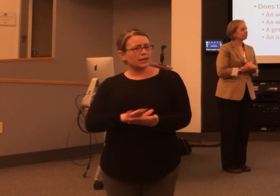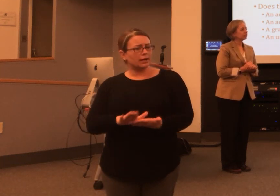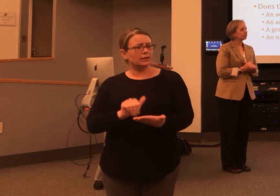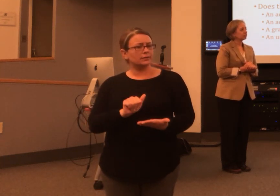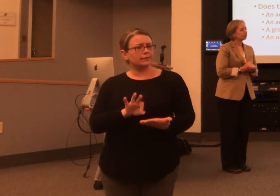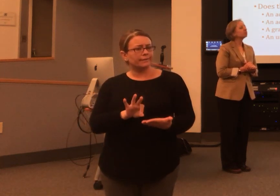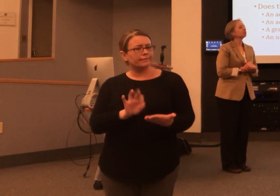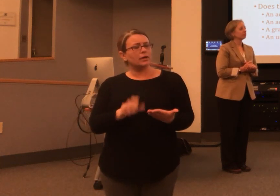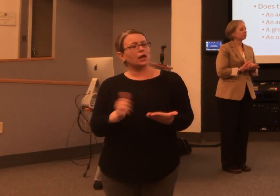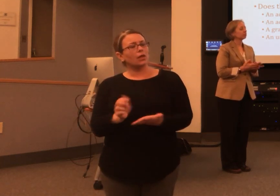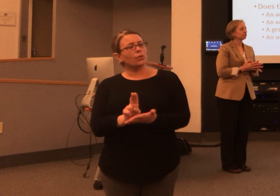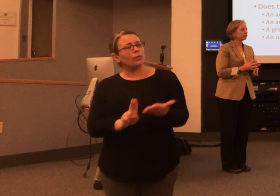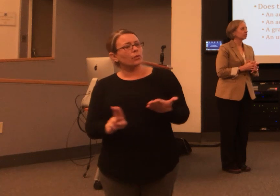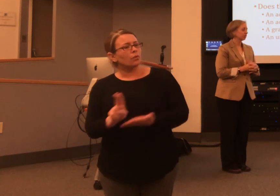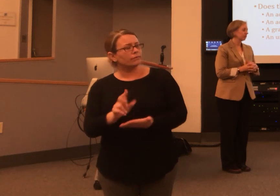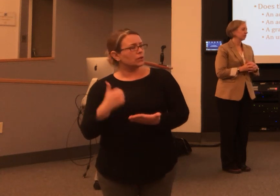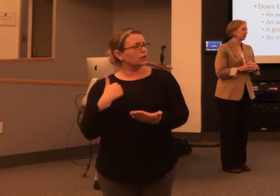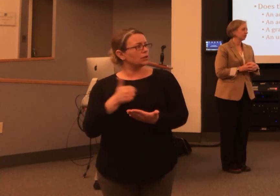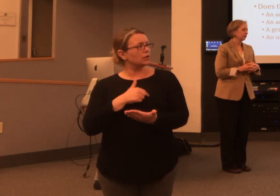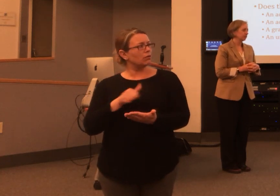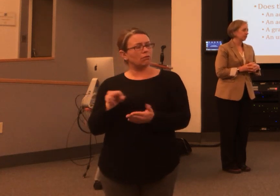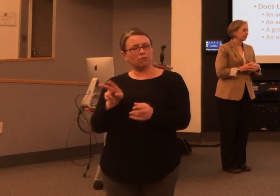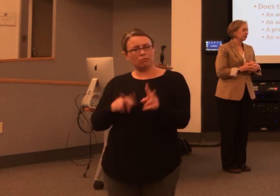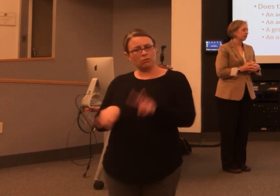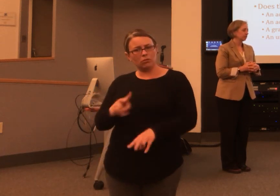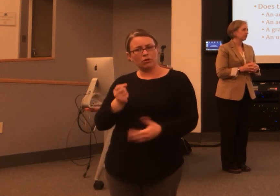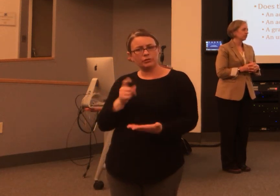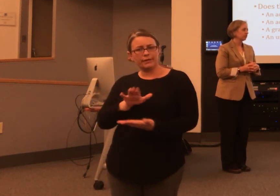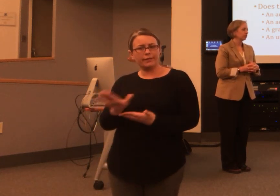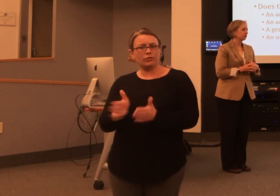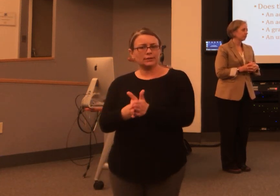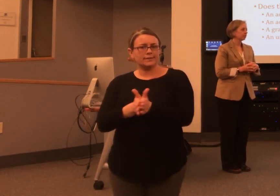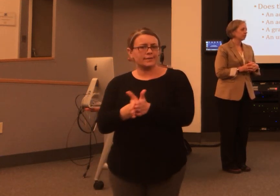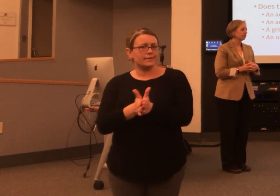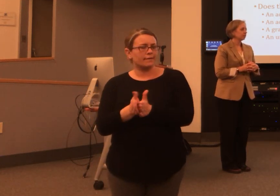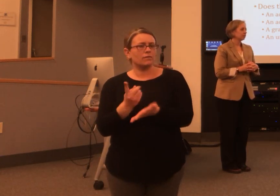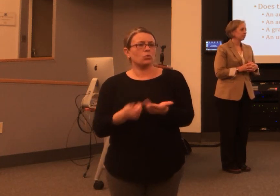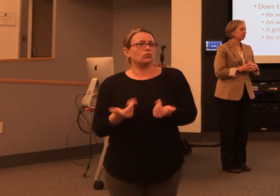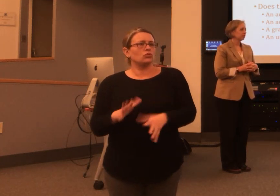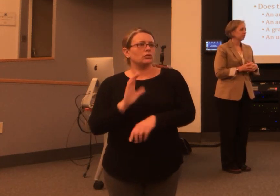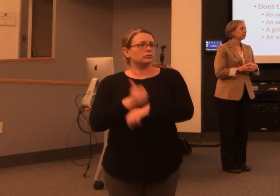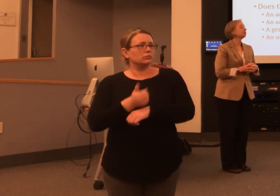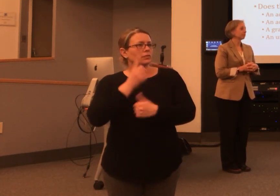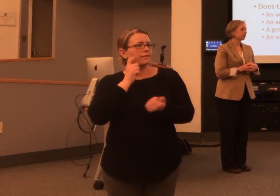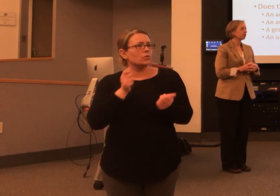that we could get an understanding of what kind of incentives are being placed for people who are innovative.